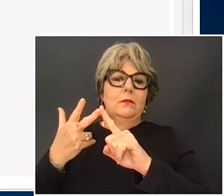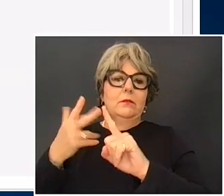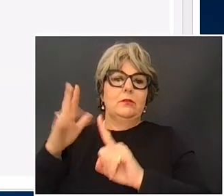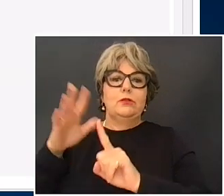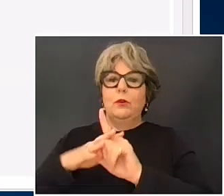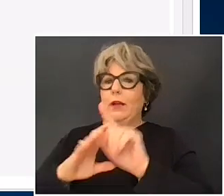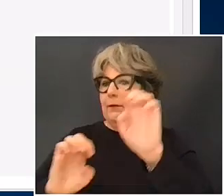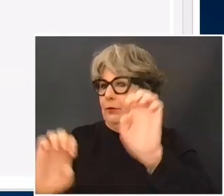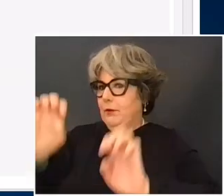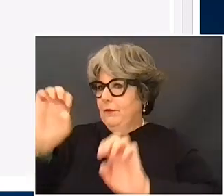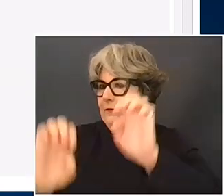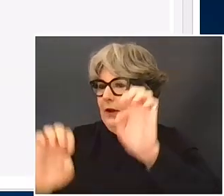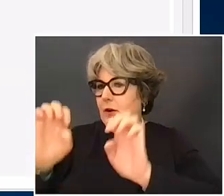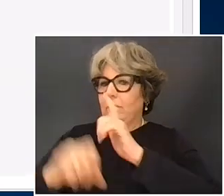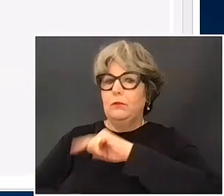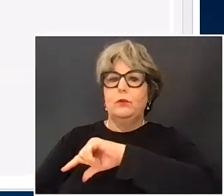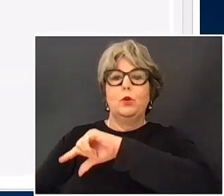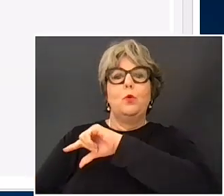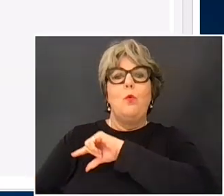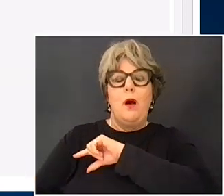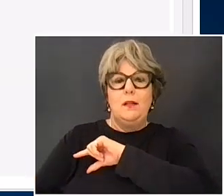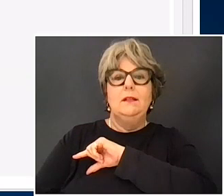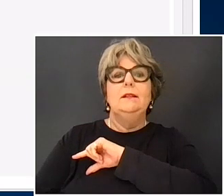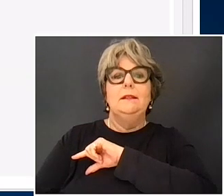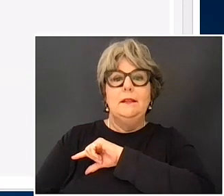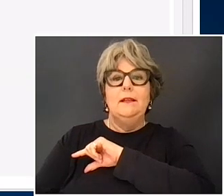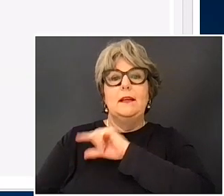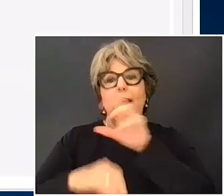quality of an additional location and how